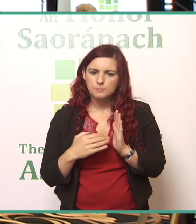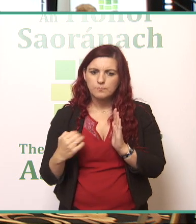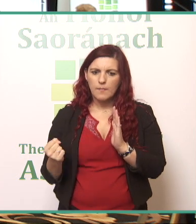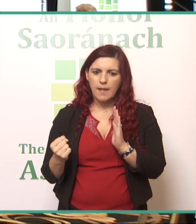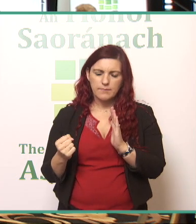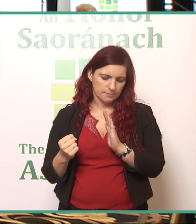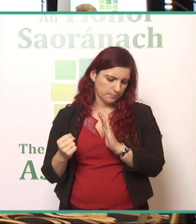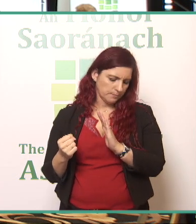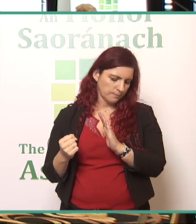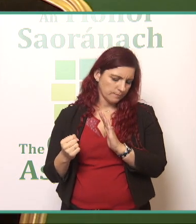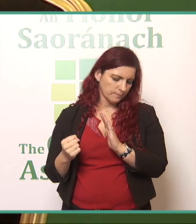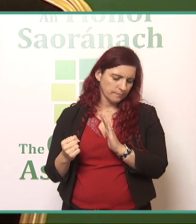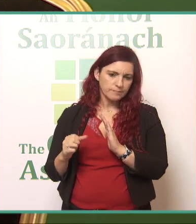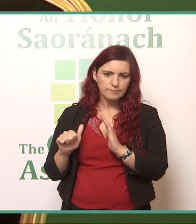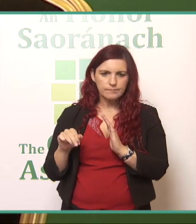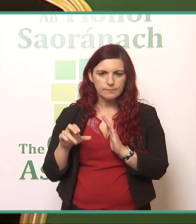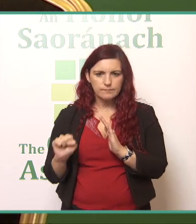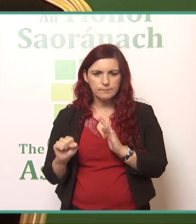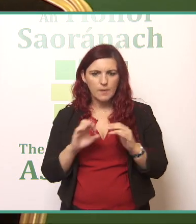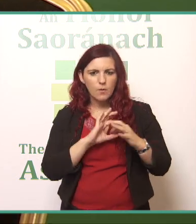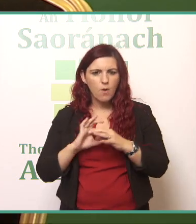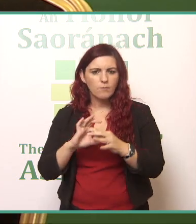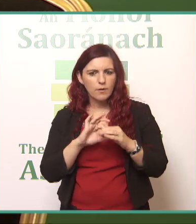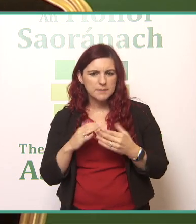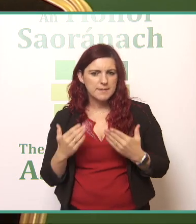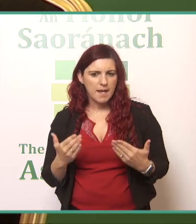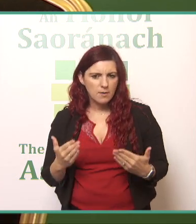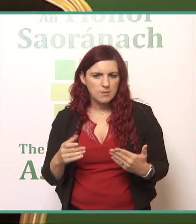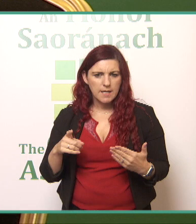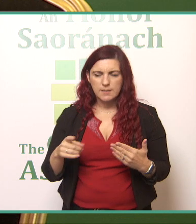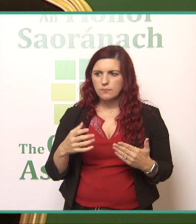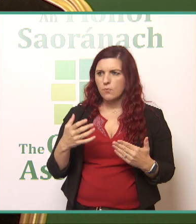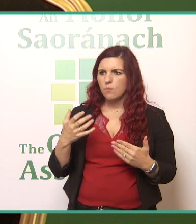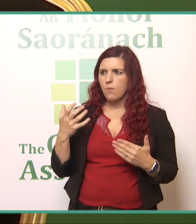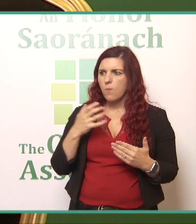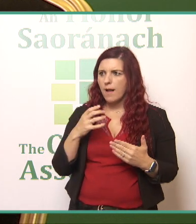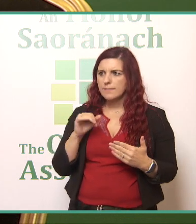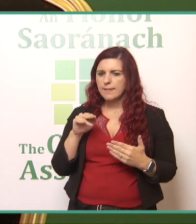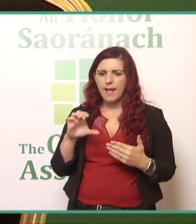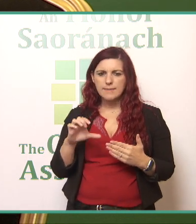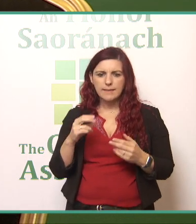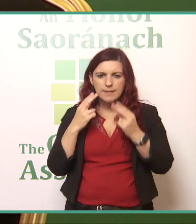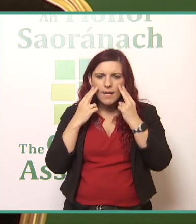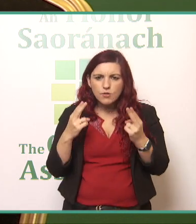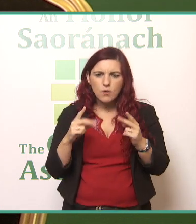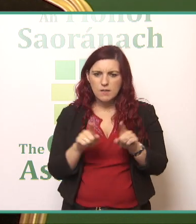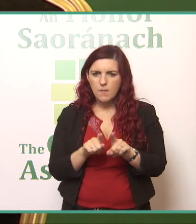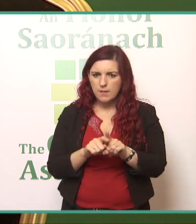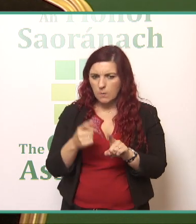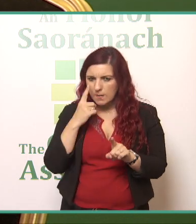to the Acres cooperation projects now and the wild Atlantic nature IP you can see that alignment of